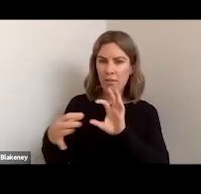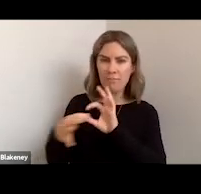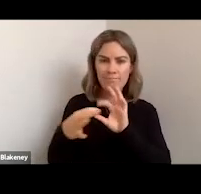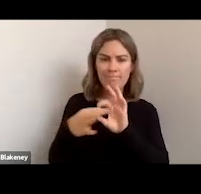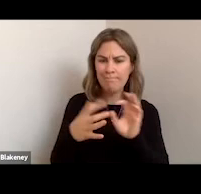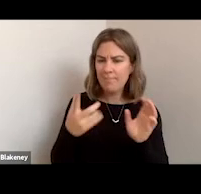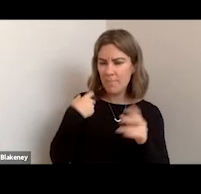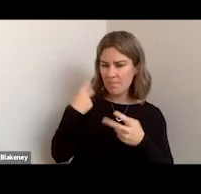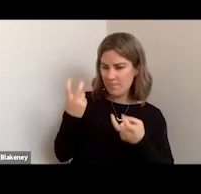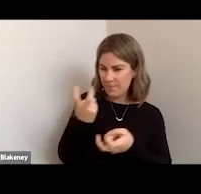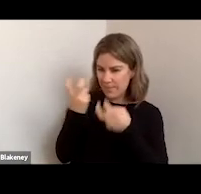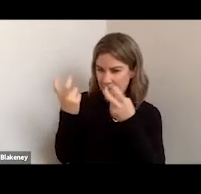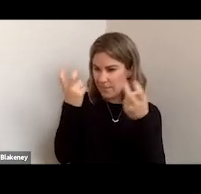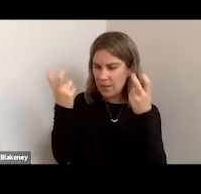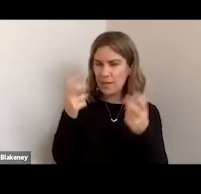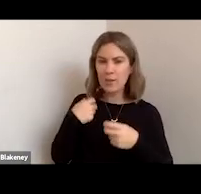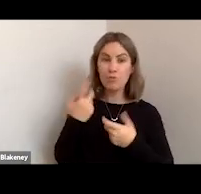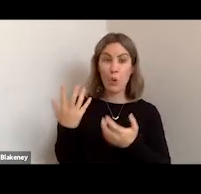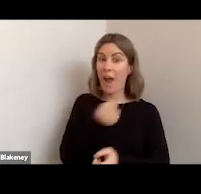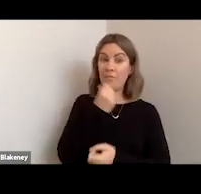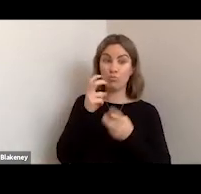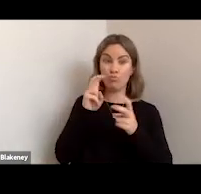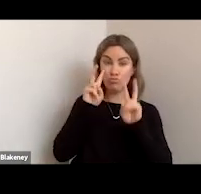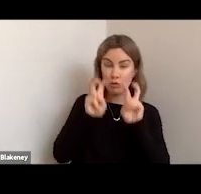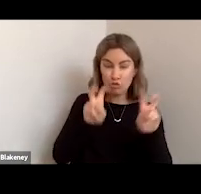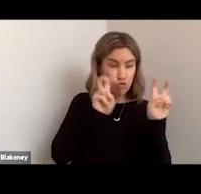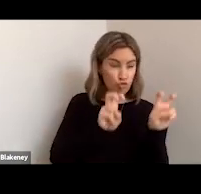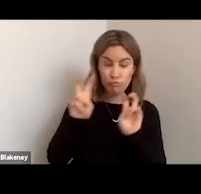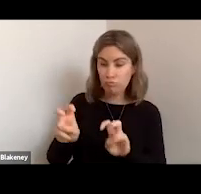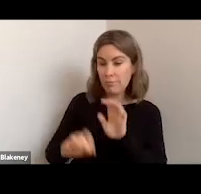where are they - do your research. If I don't want to build my own